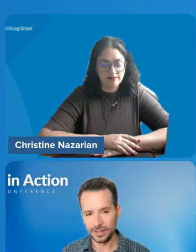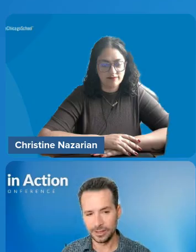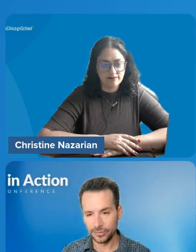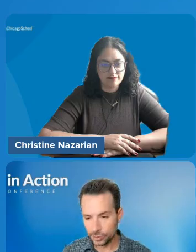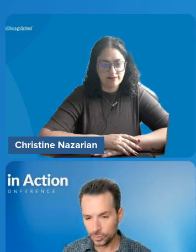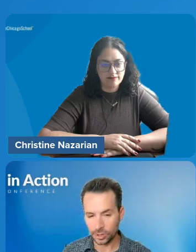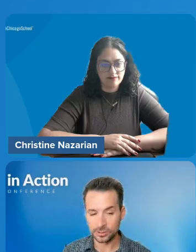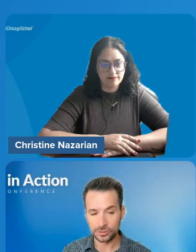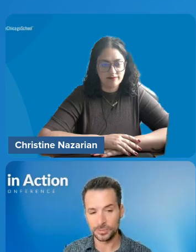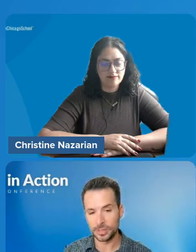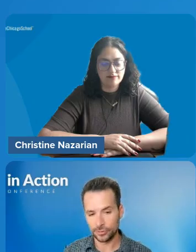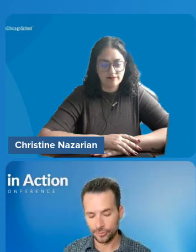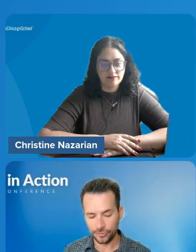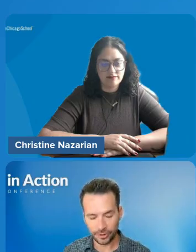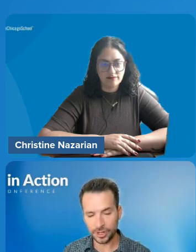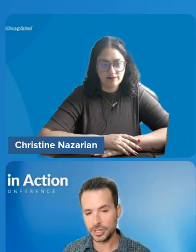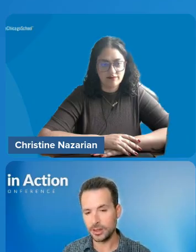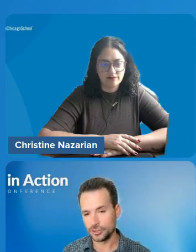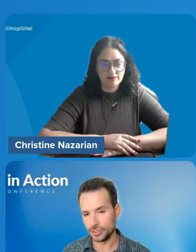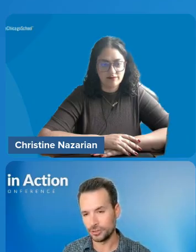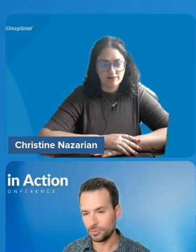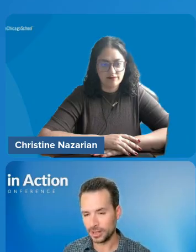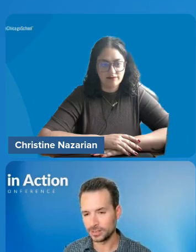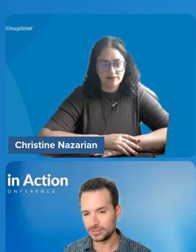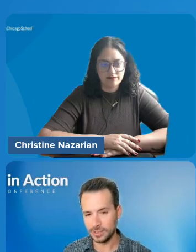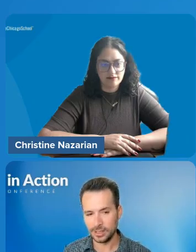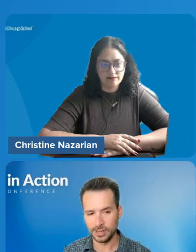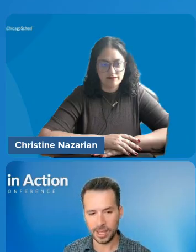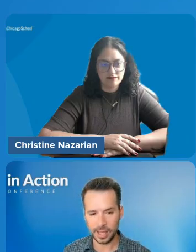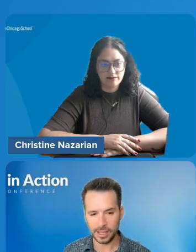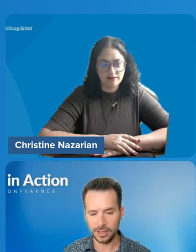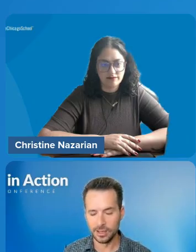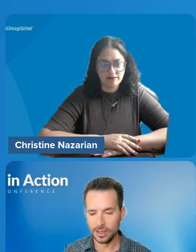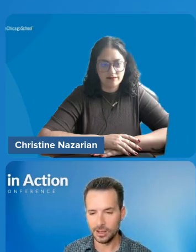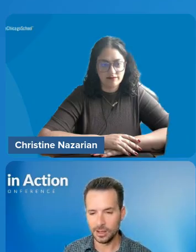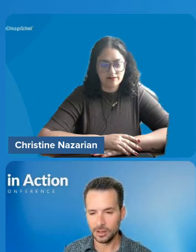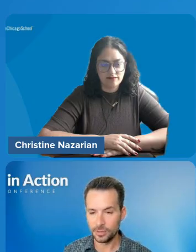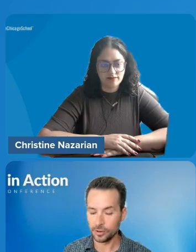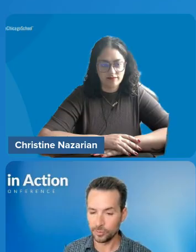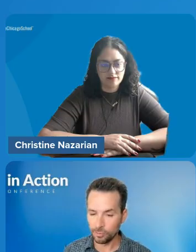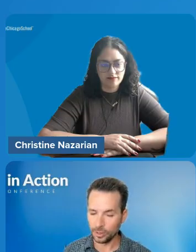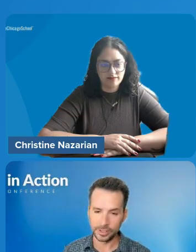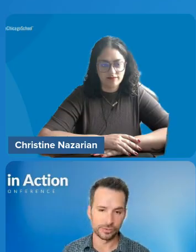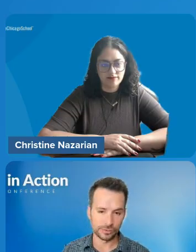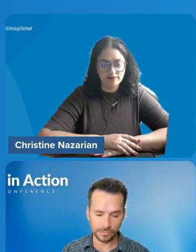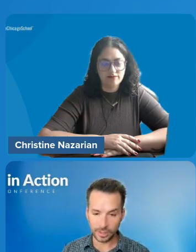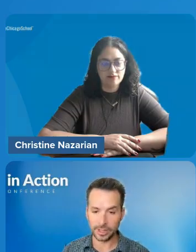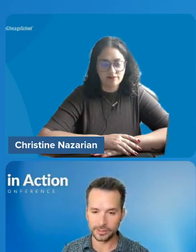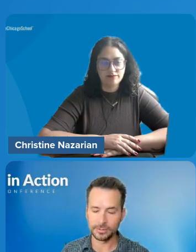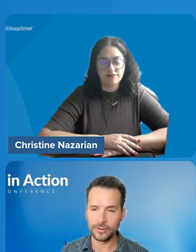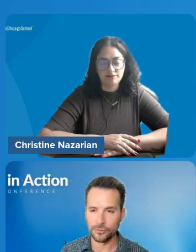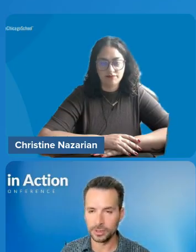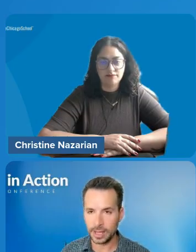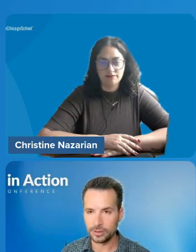individual work. It's also something that's very challenging to practice in a peer role play. And so something like this platform allows